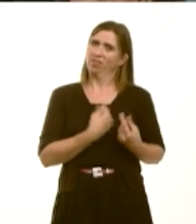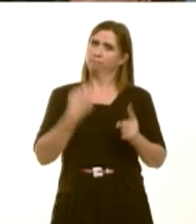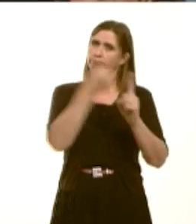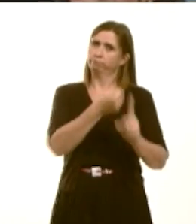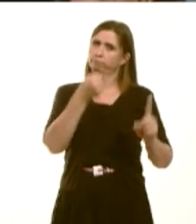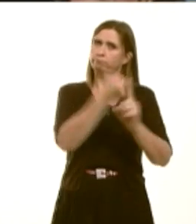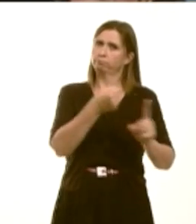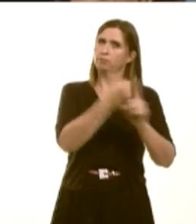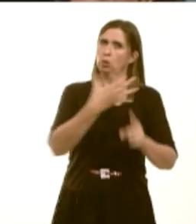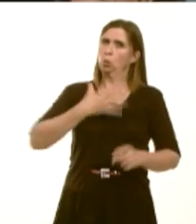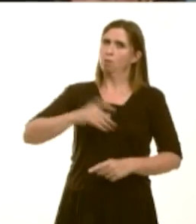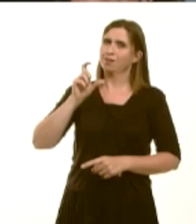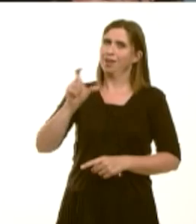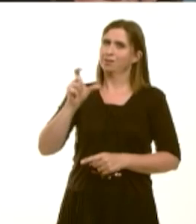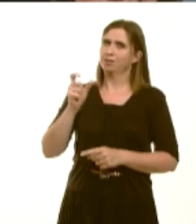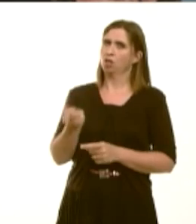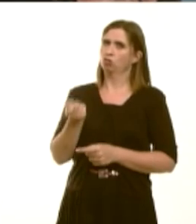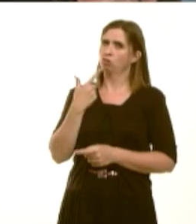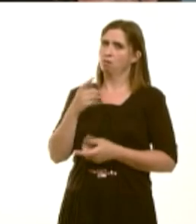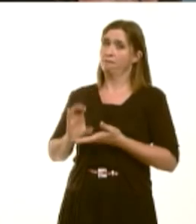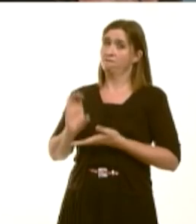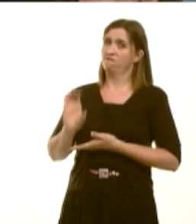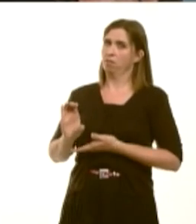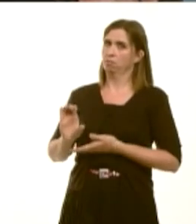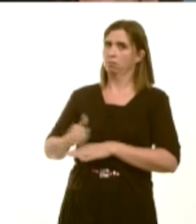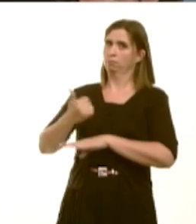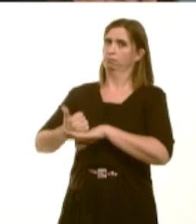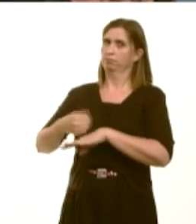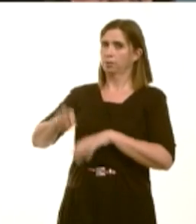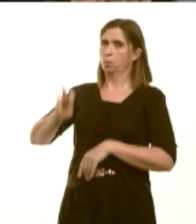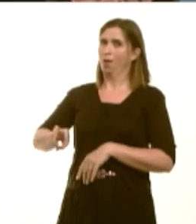drugs fund here in Wales, and I welcome the belated support for such a fund here in Wales.